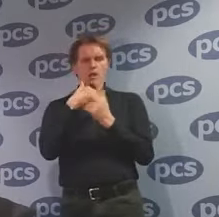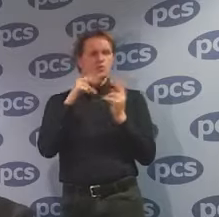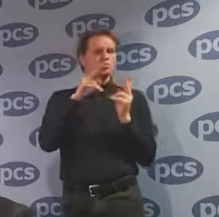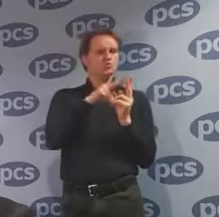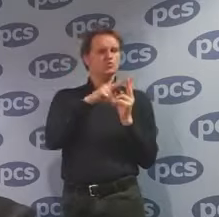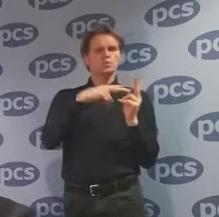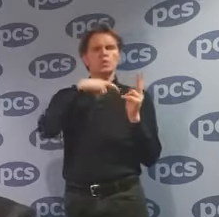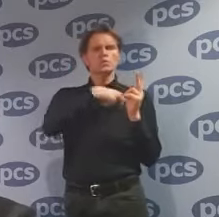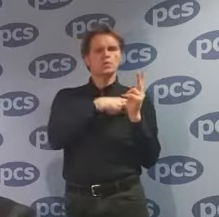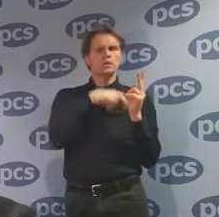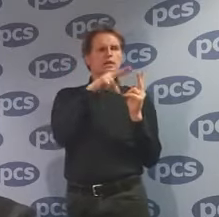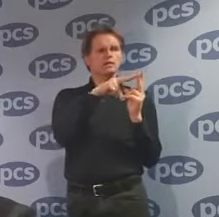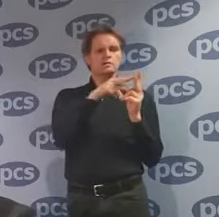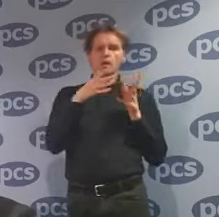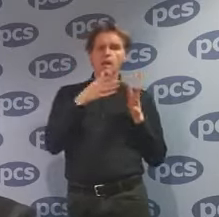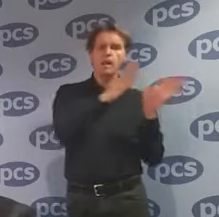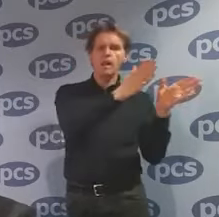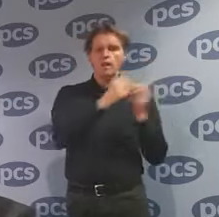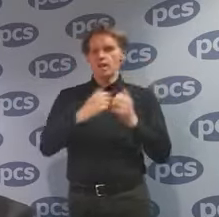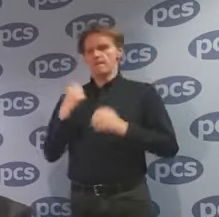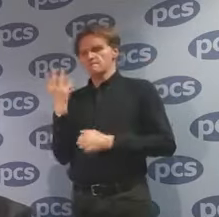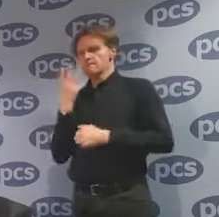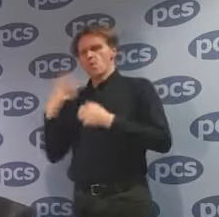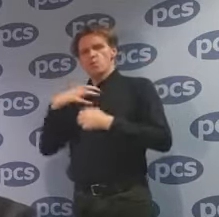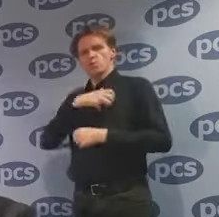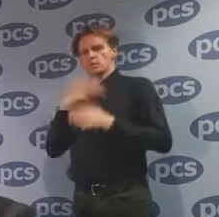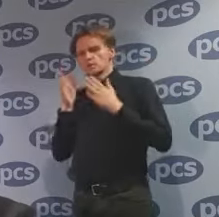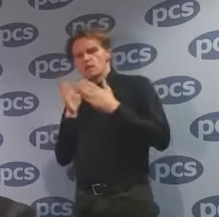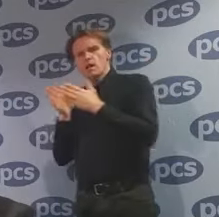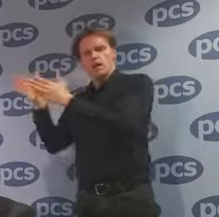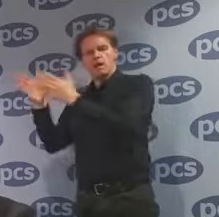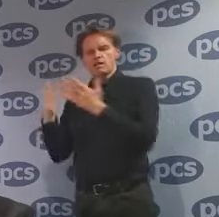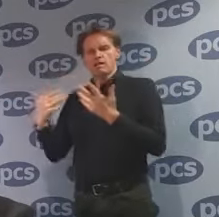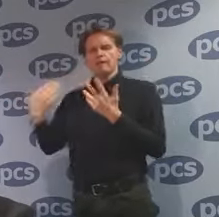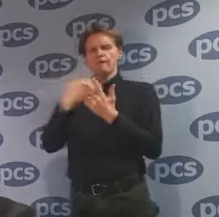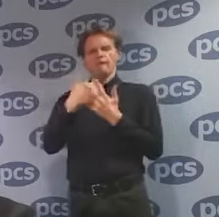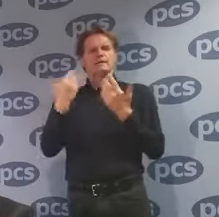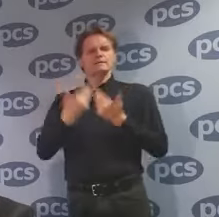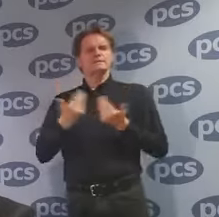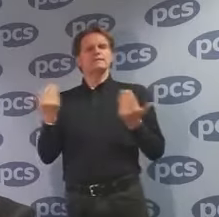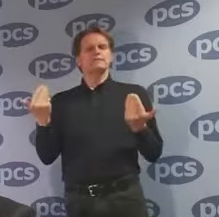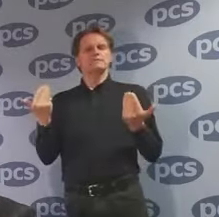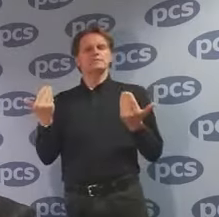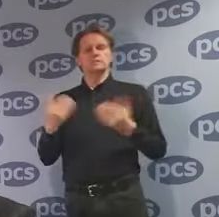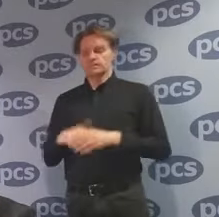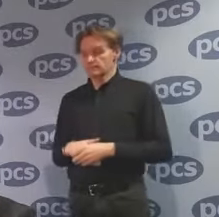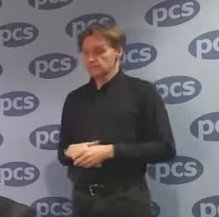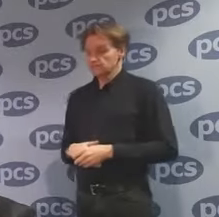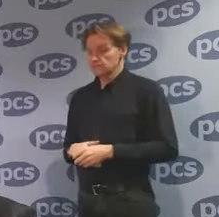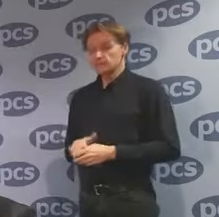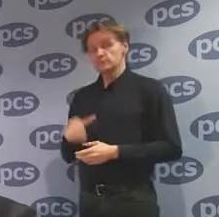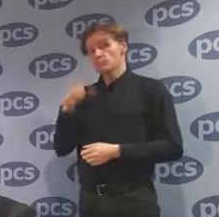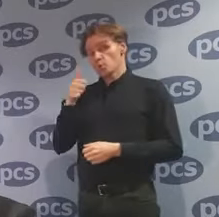great question and it's a great question because my guess is that the workplace that this question has come from, if there are